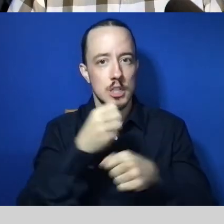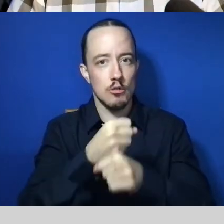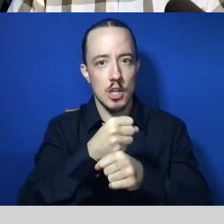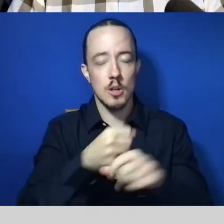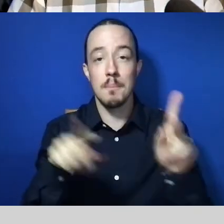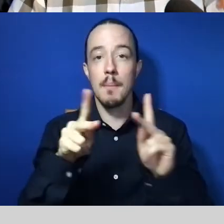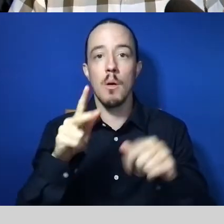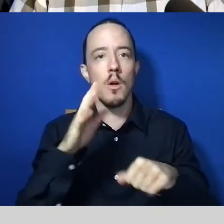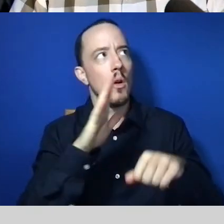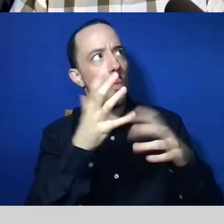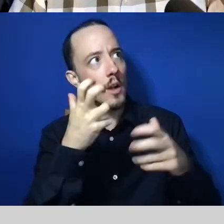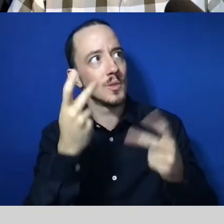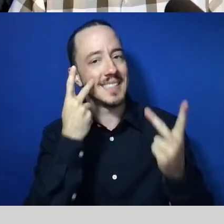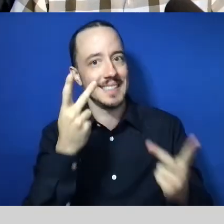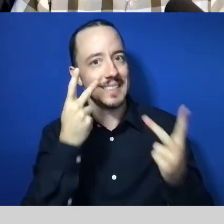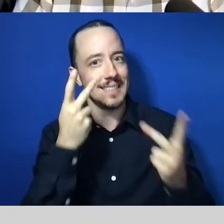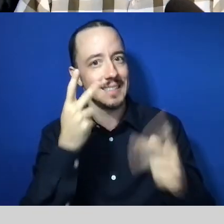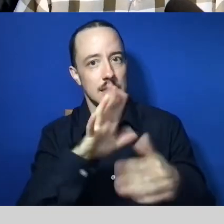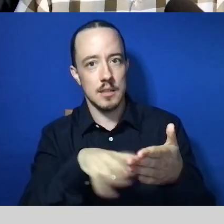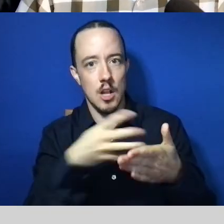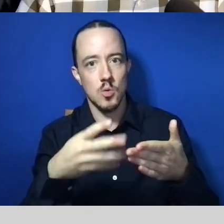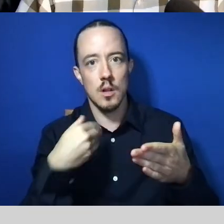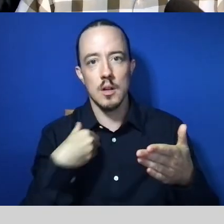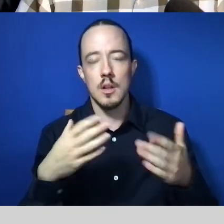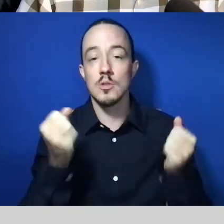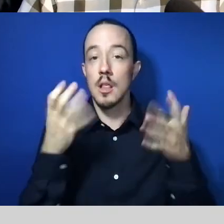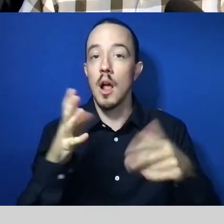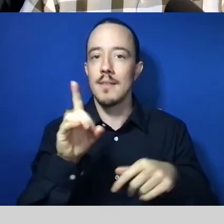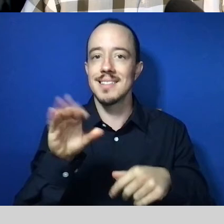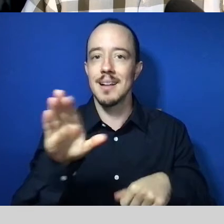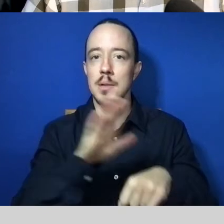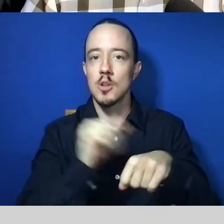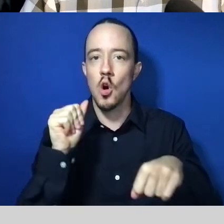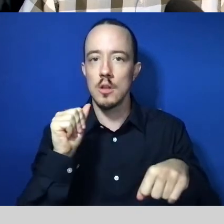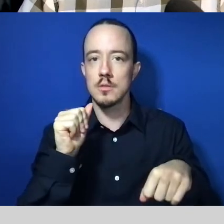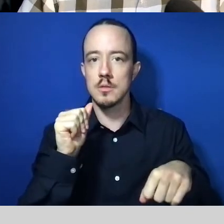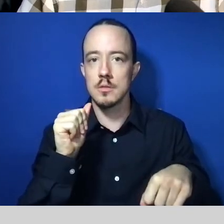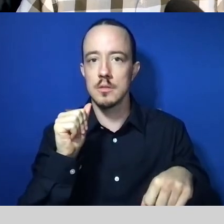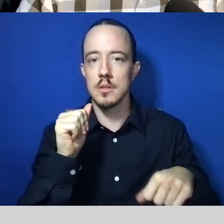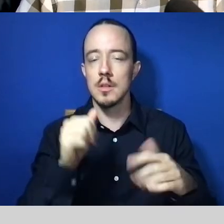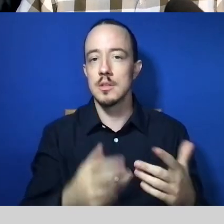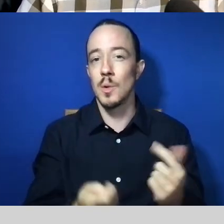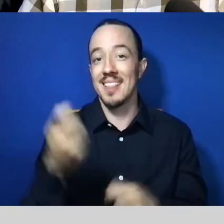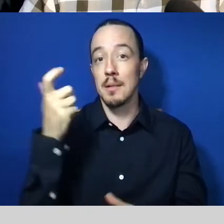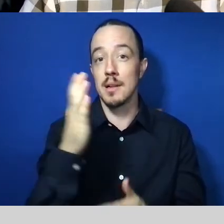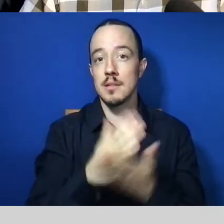There were a lot of database calls that actually were, we eliminated some of the database calls, still wasn't fast enough.